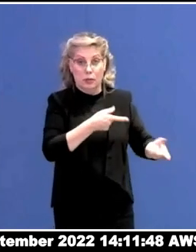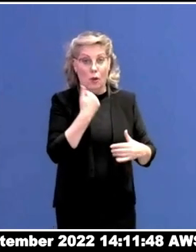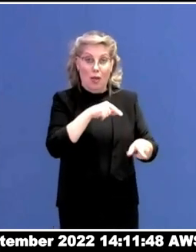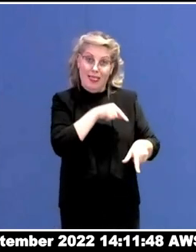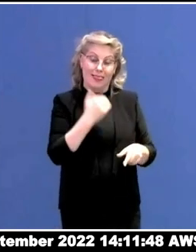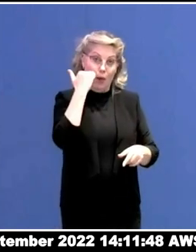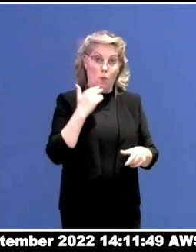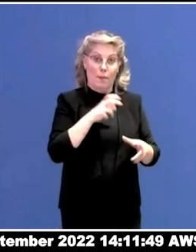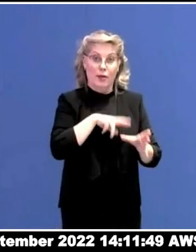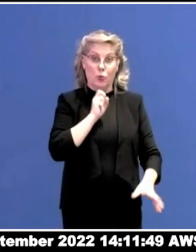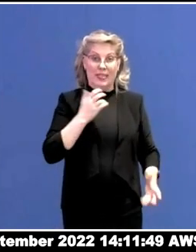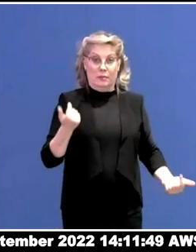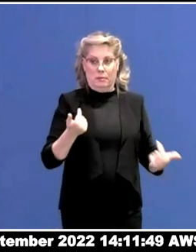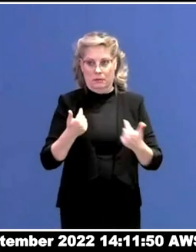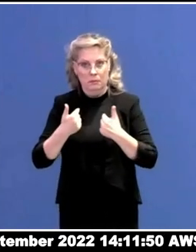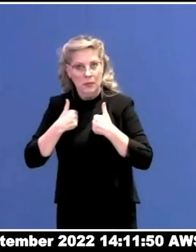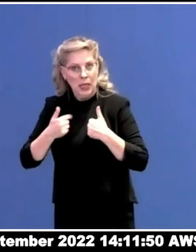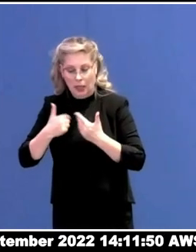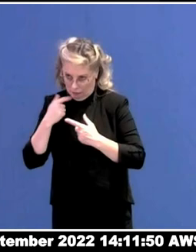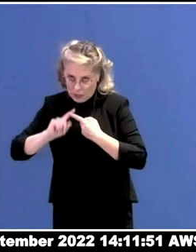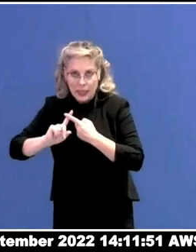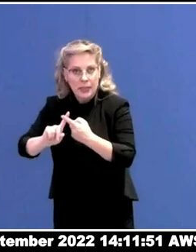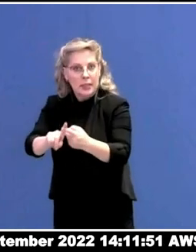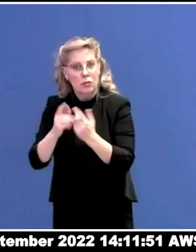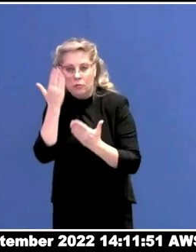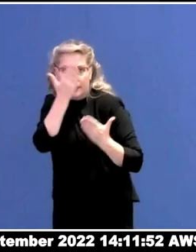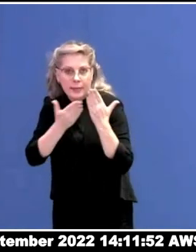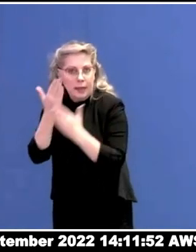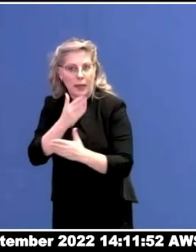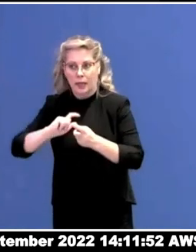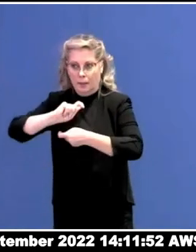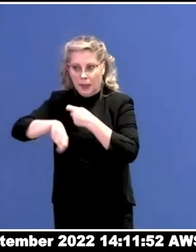Staff need some training, obviously, but let's focus on those that are actually in the